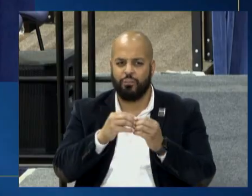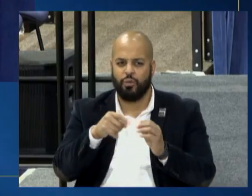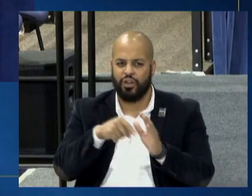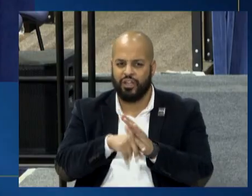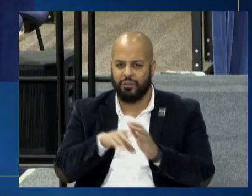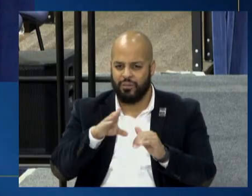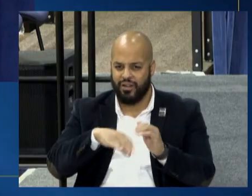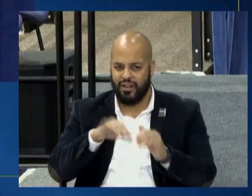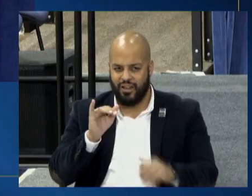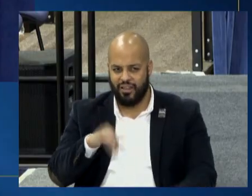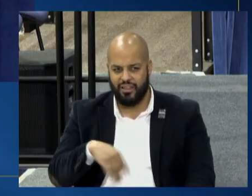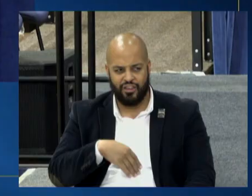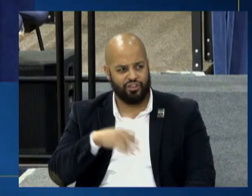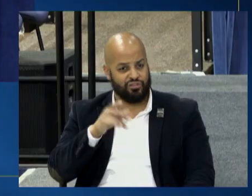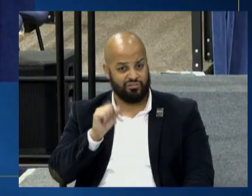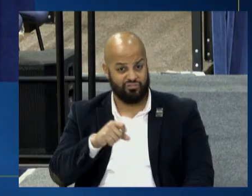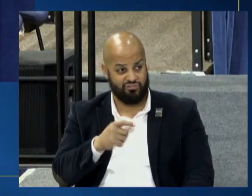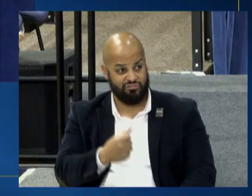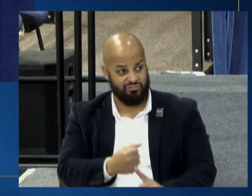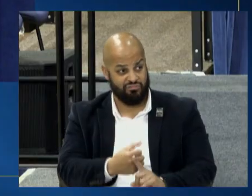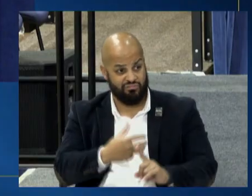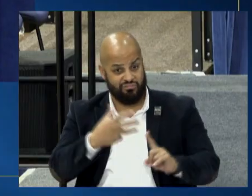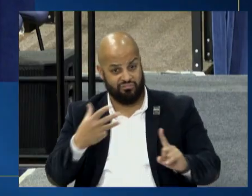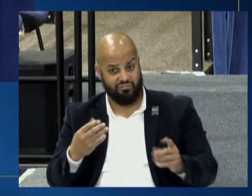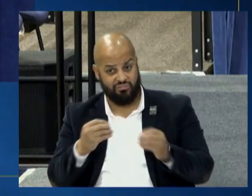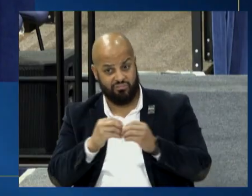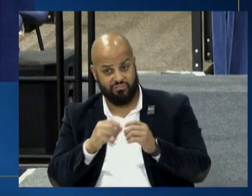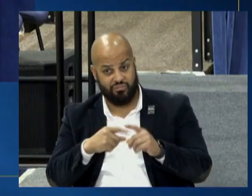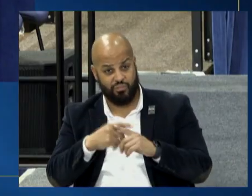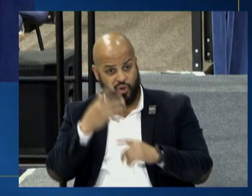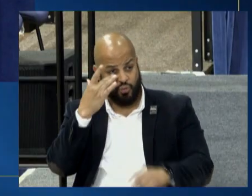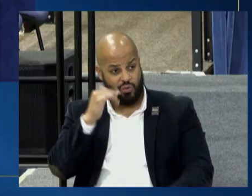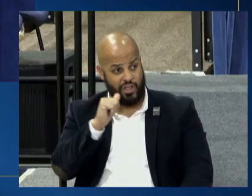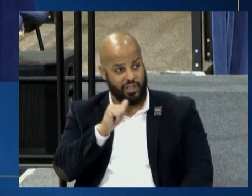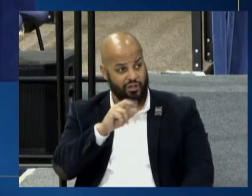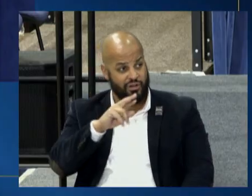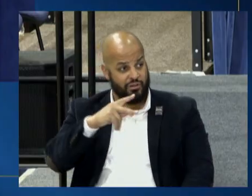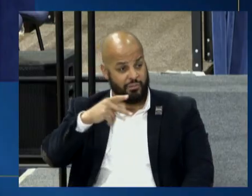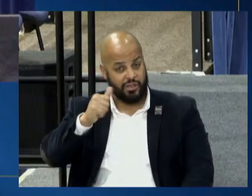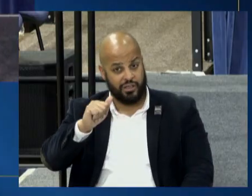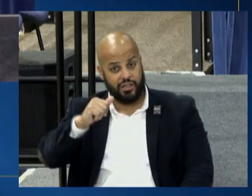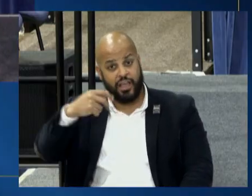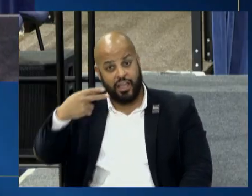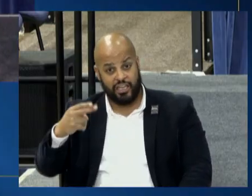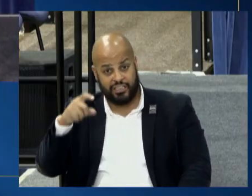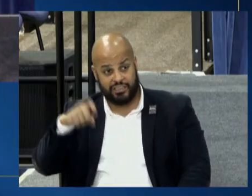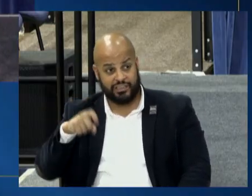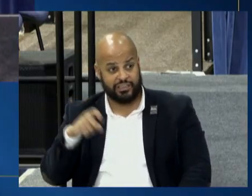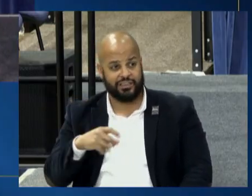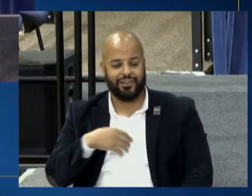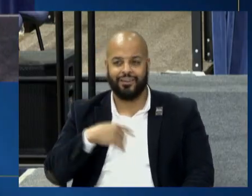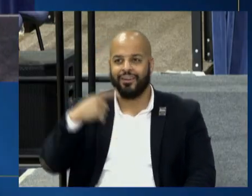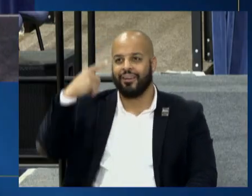can you explain a little bit about why ARPA-H was needed and kind of how it got formed? Susan Monarez: Yeah. I mean, I think -- and especially in the -- like, first,